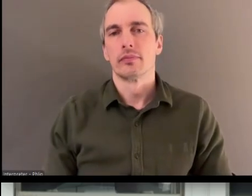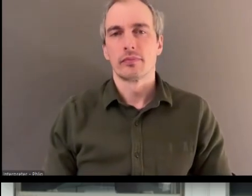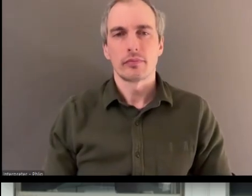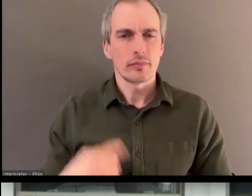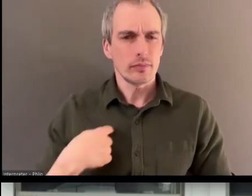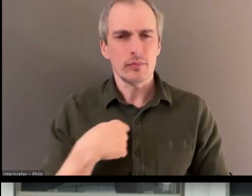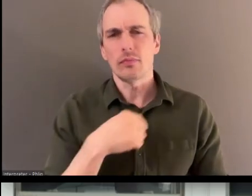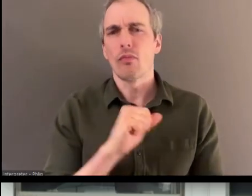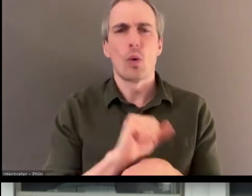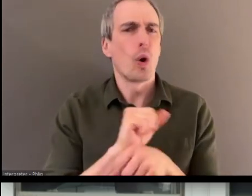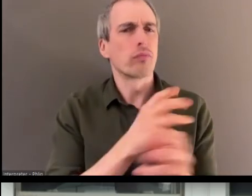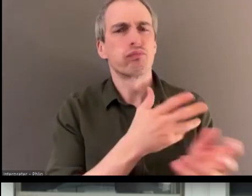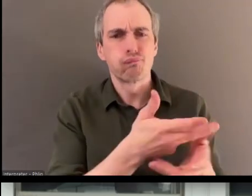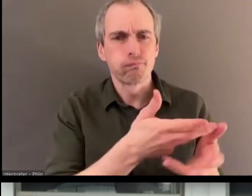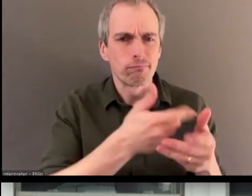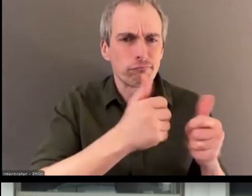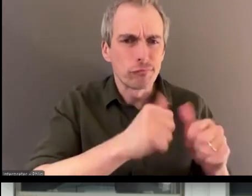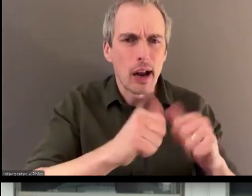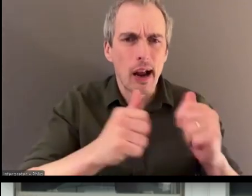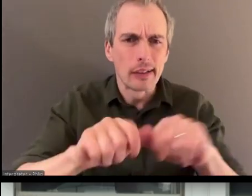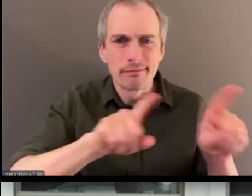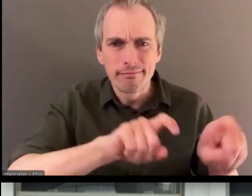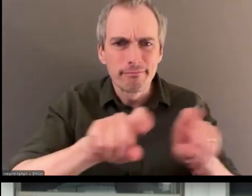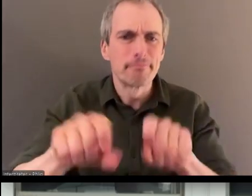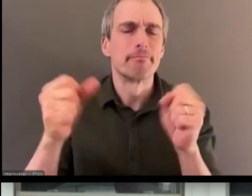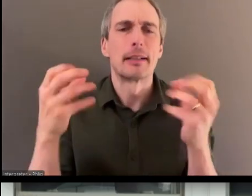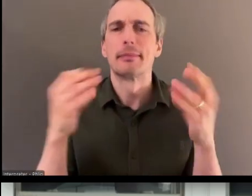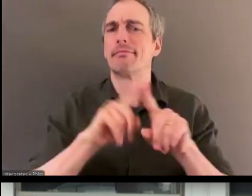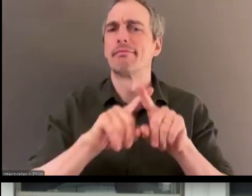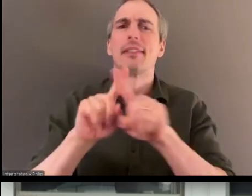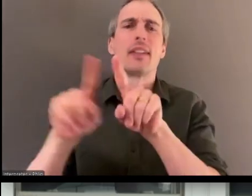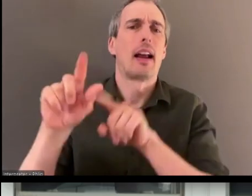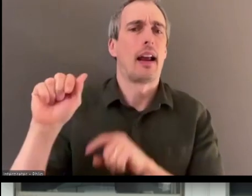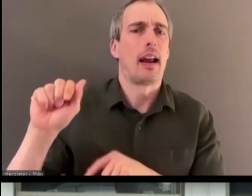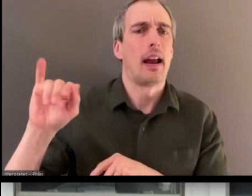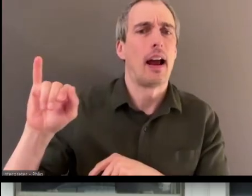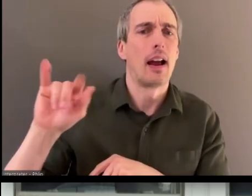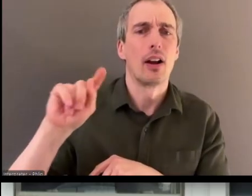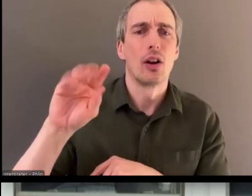And working with different large language model technology for about a decade.